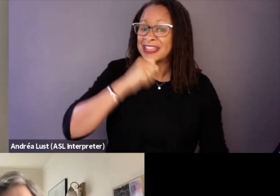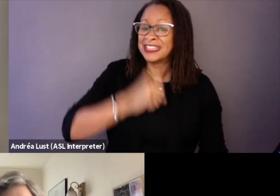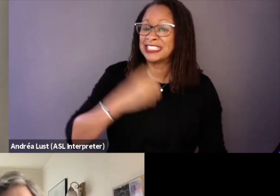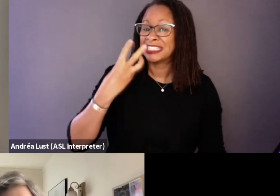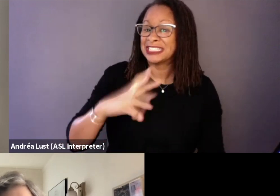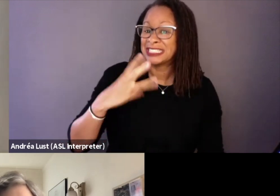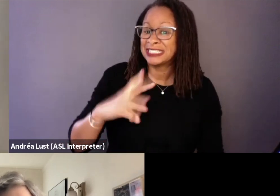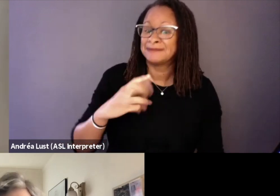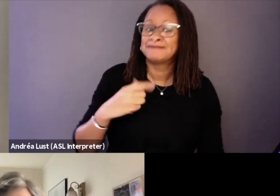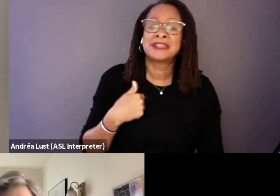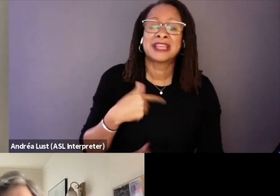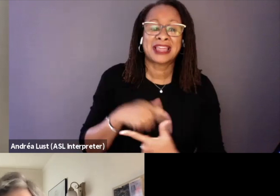And I grew up then in Harar